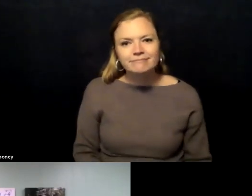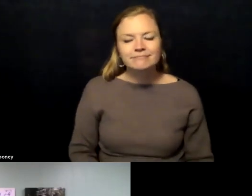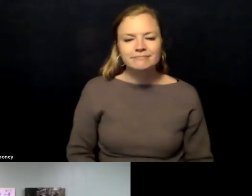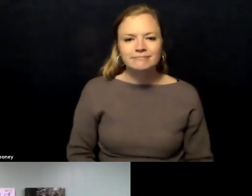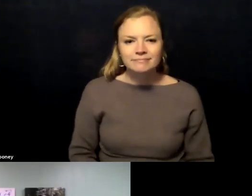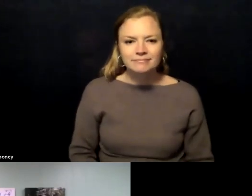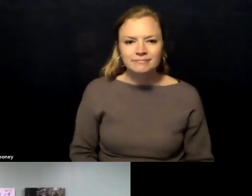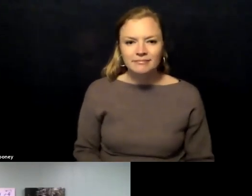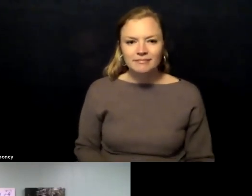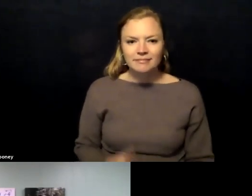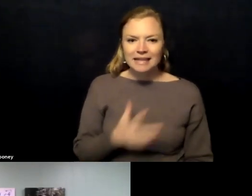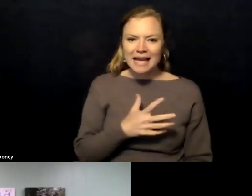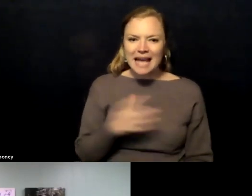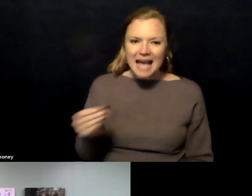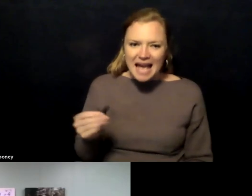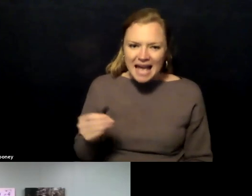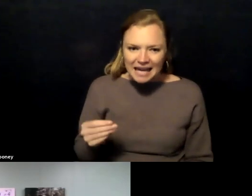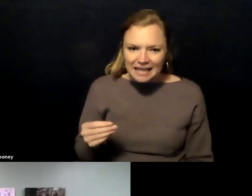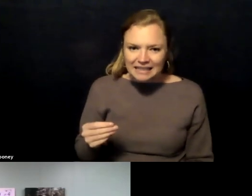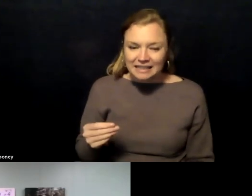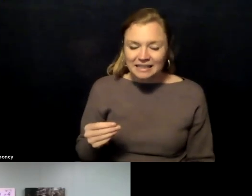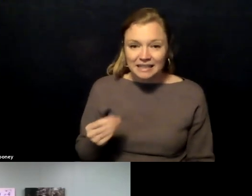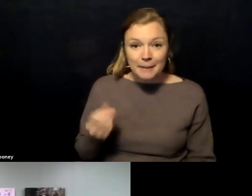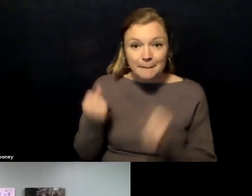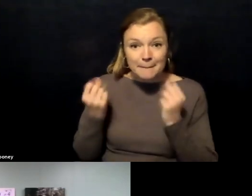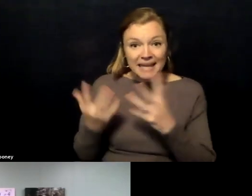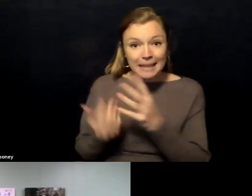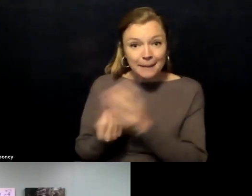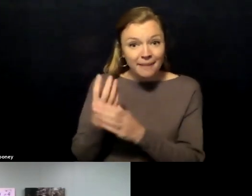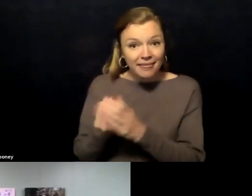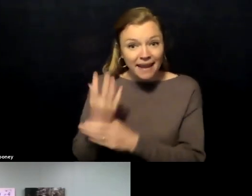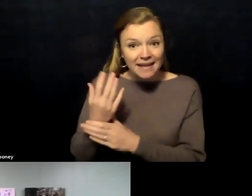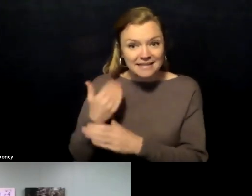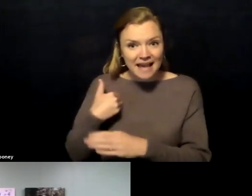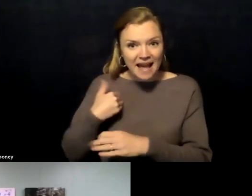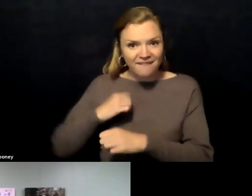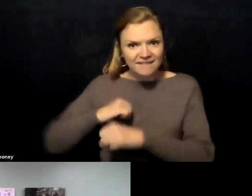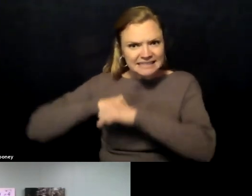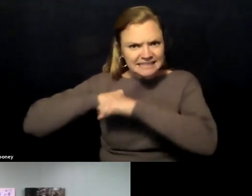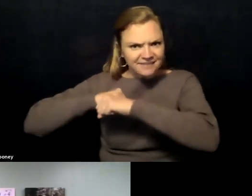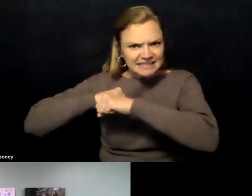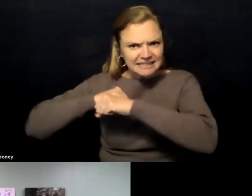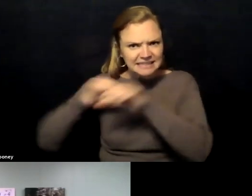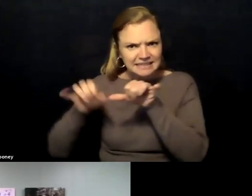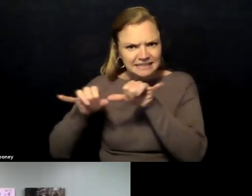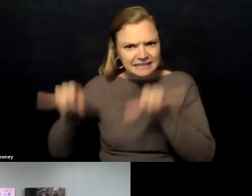to have these crazy defensive mechanisms